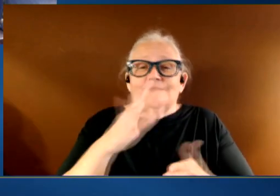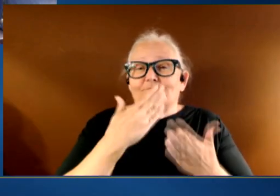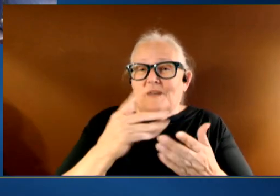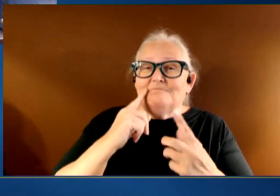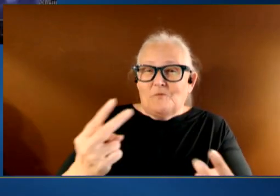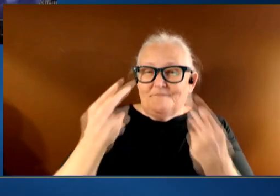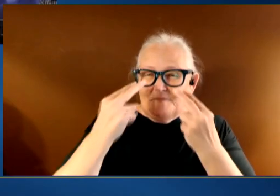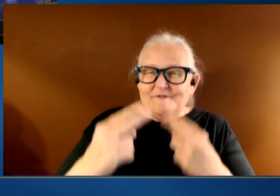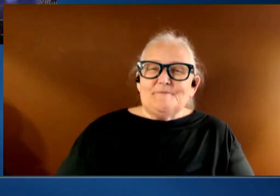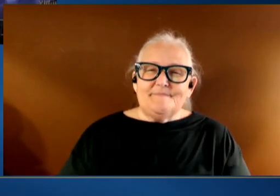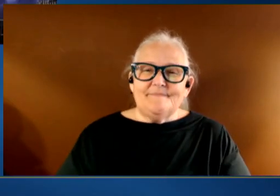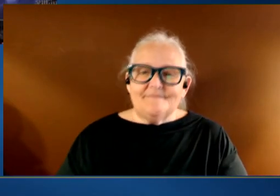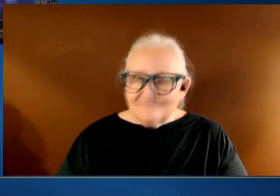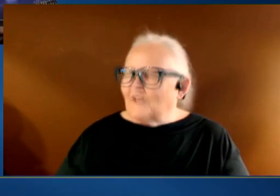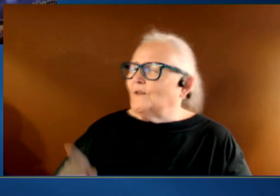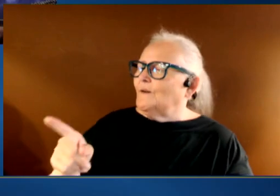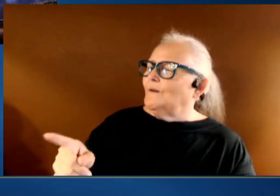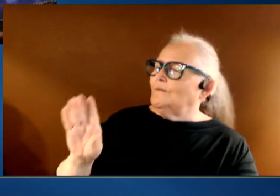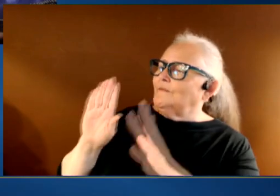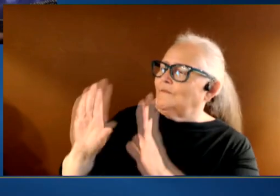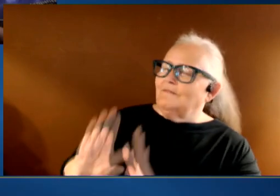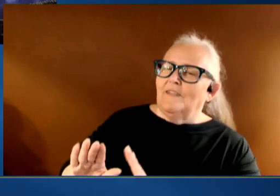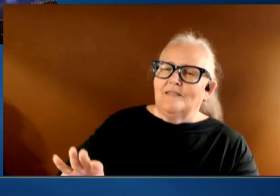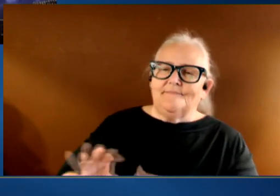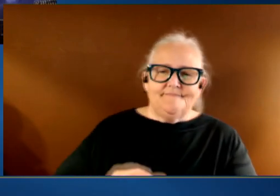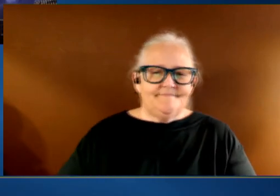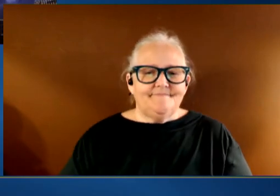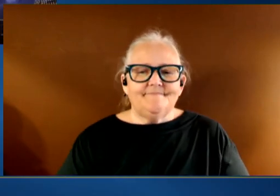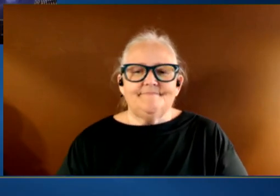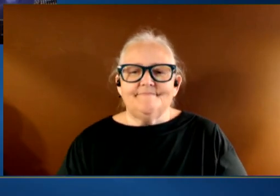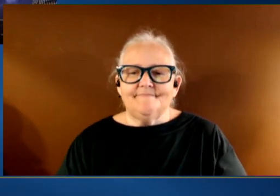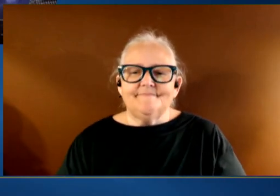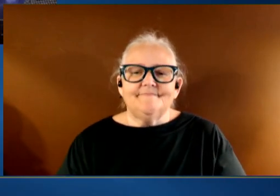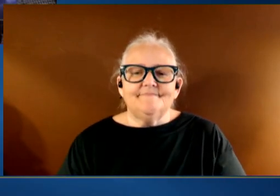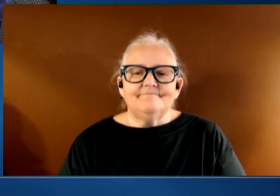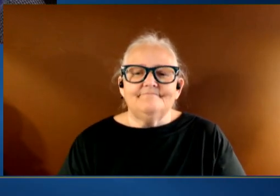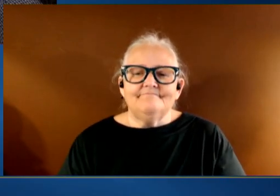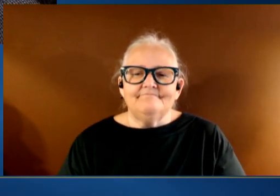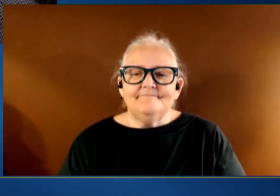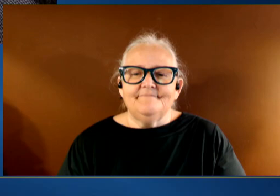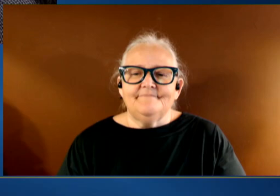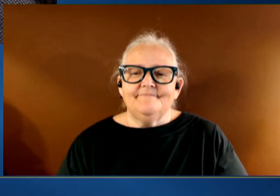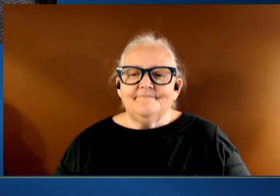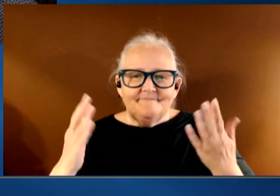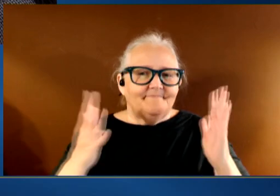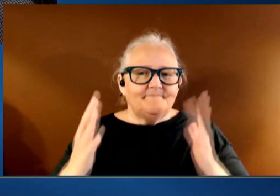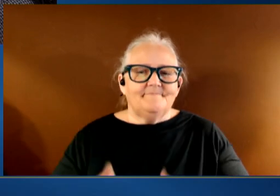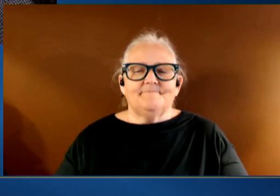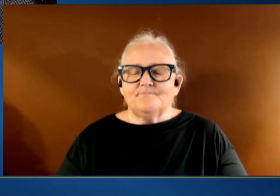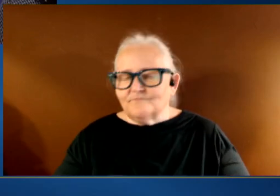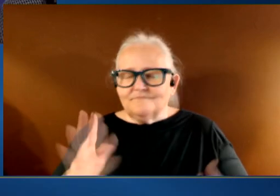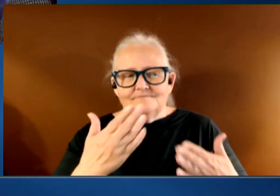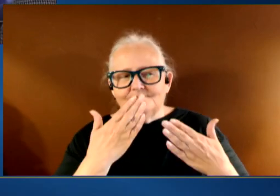Kamal Menghrajani: That was wonderful. Thank you so much, Dr. White-Stewart. You know,